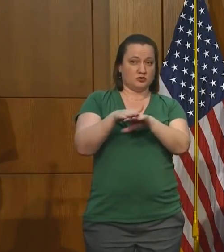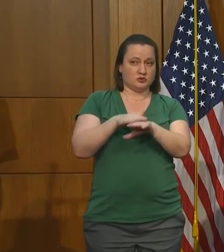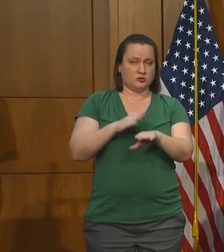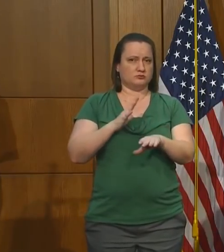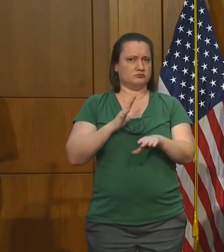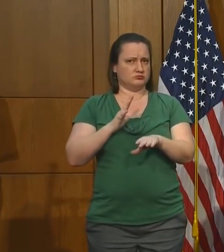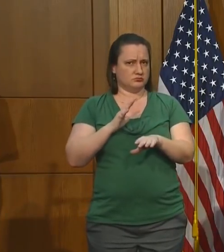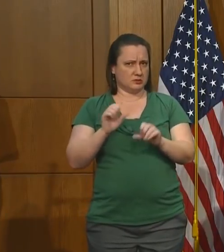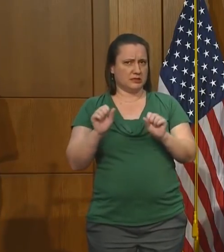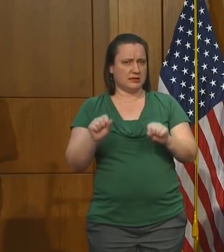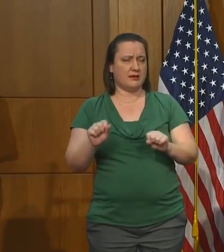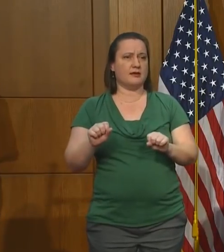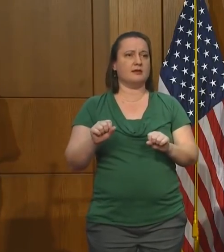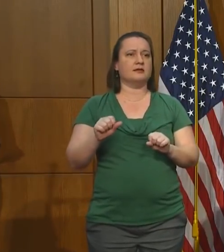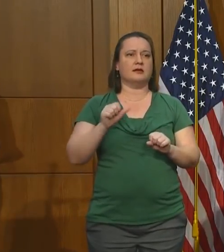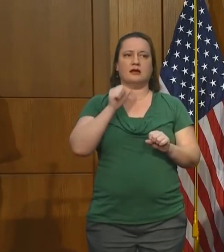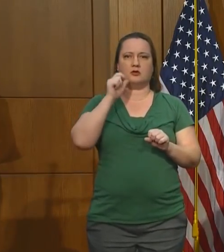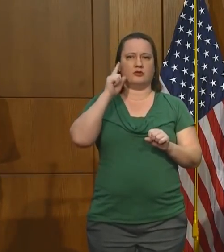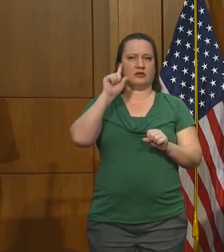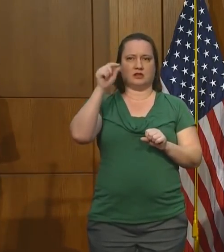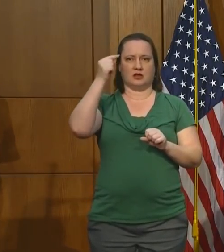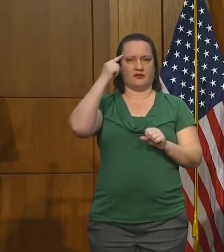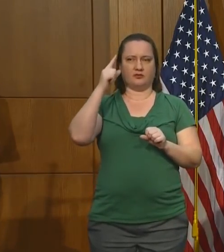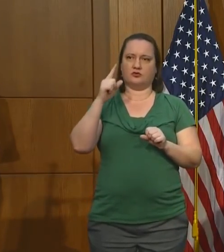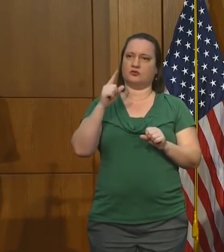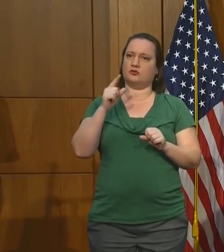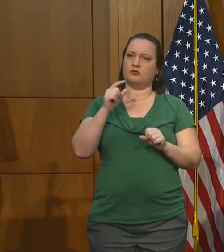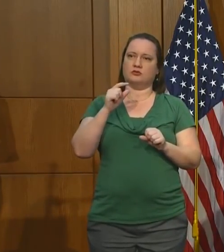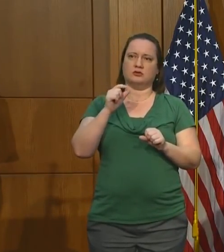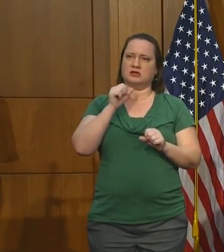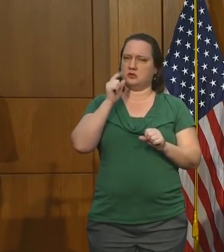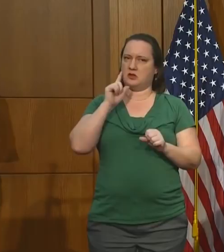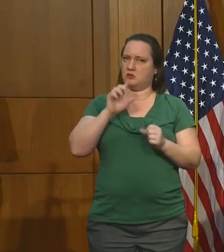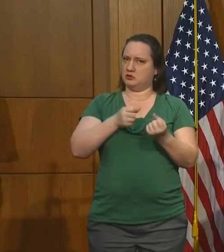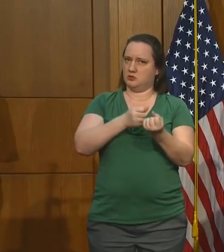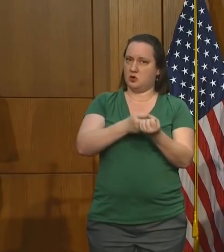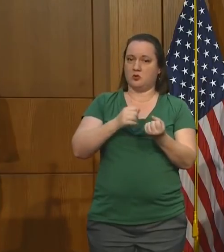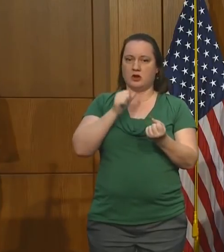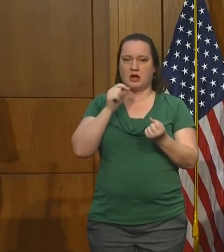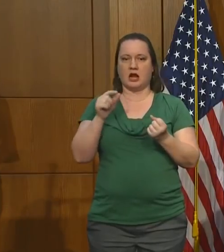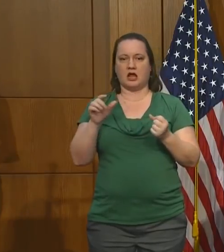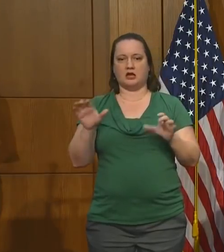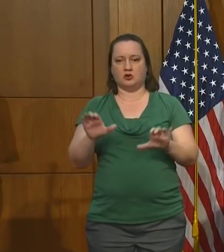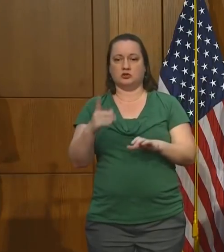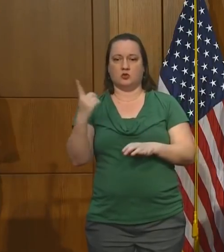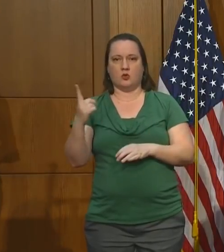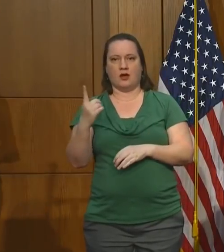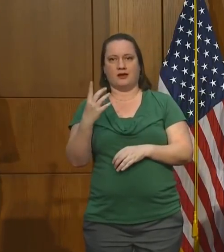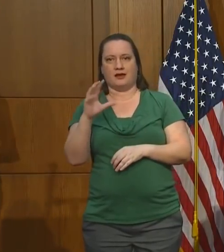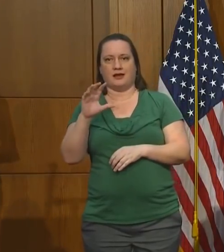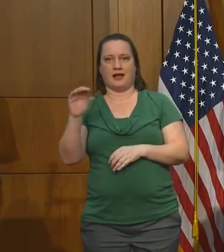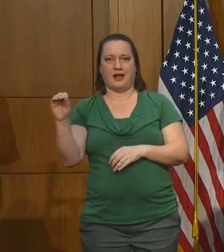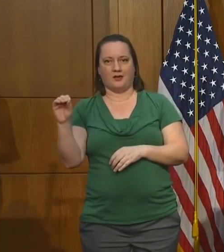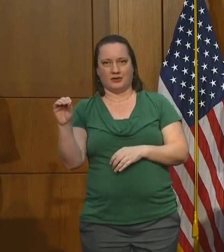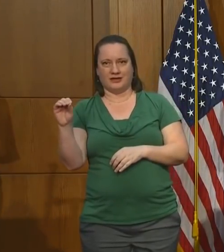STATES ARE DOING BUT IF NORTHERN VIRGINIA AS A PROJECT. TO TAKE THIS A SLOWER CAN HOWEVER I DO NOT THINK THE